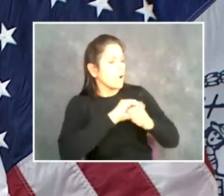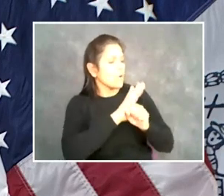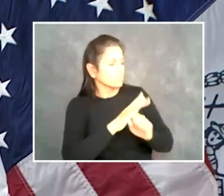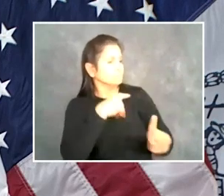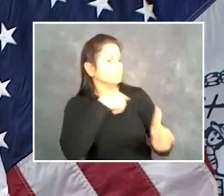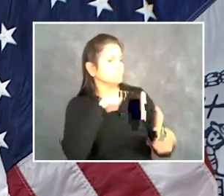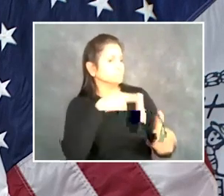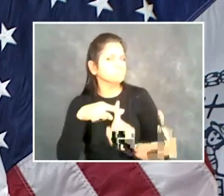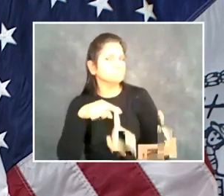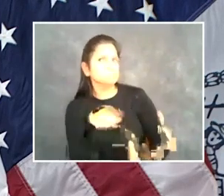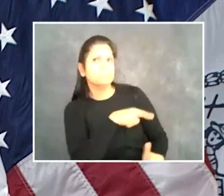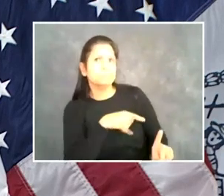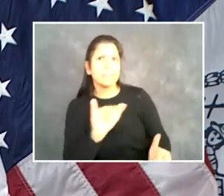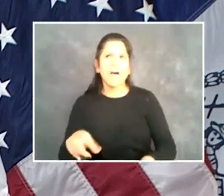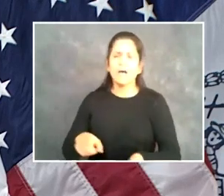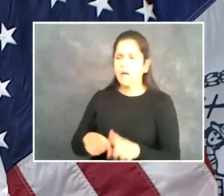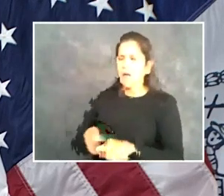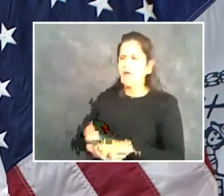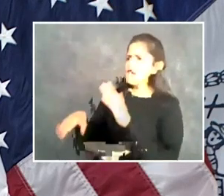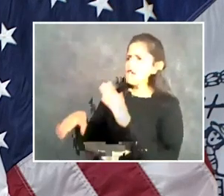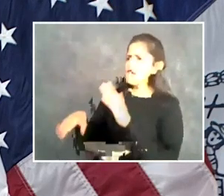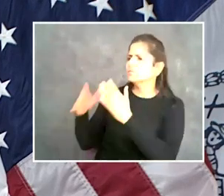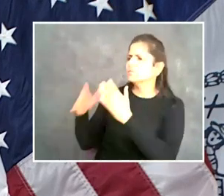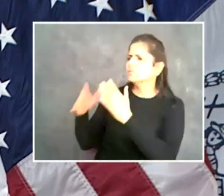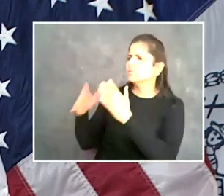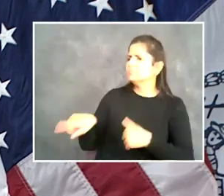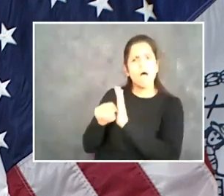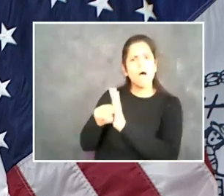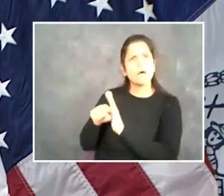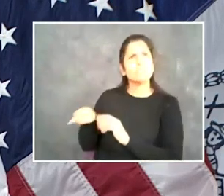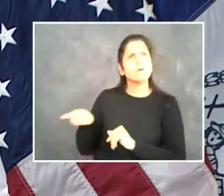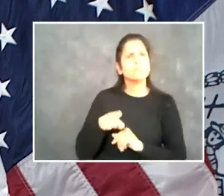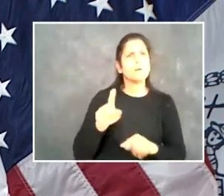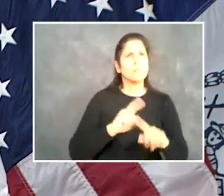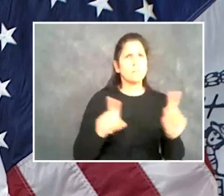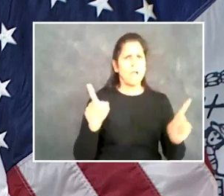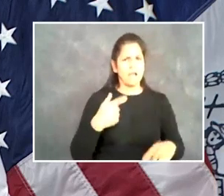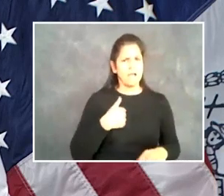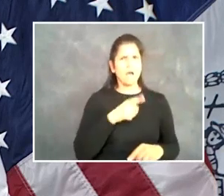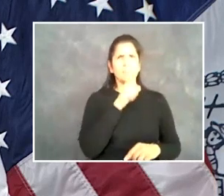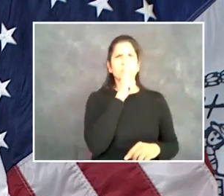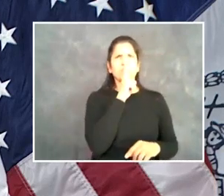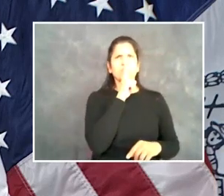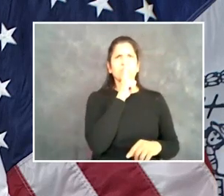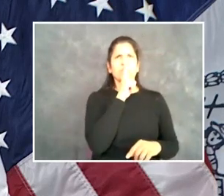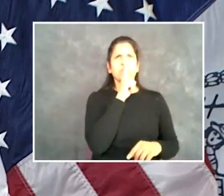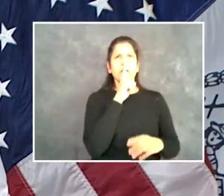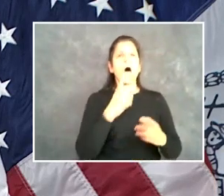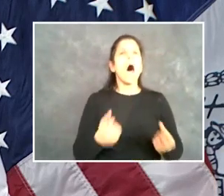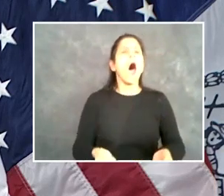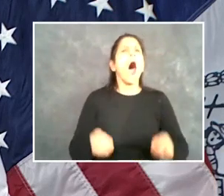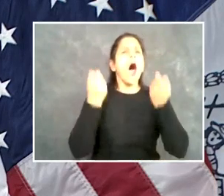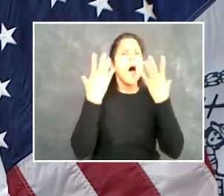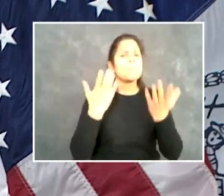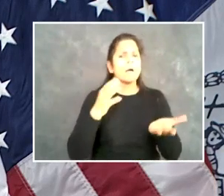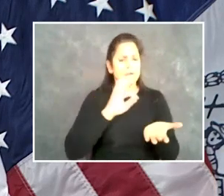NEGATIVE. WE WONDER WHAT YOU ARE SEEING, BIG PICTURE? YOUR HEALTH DEPARTMENT SAID